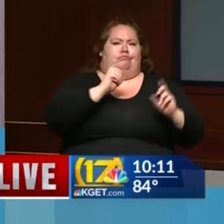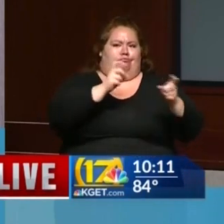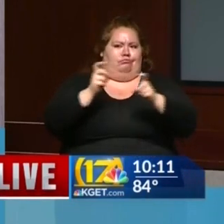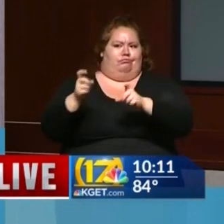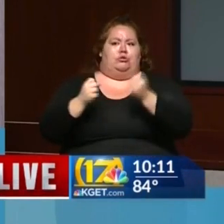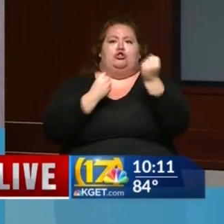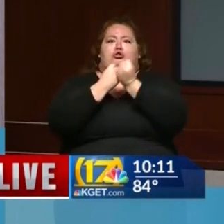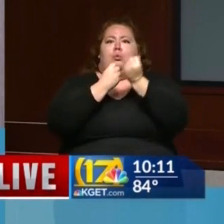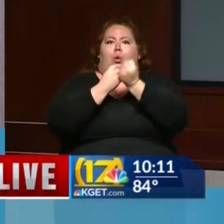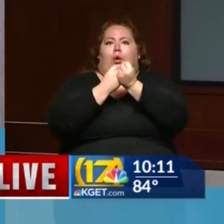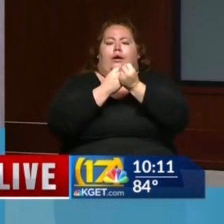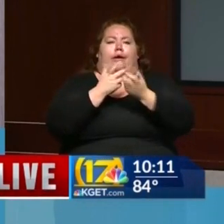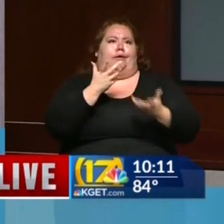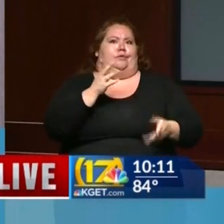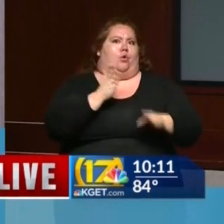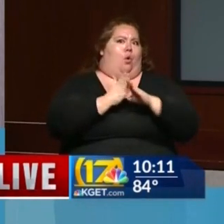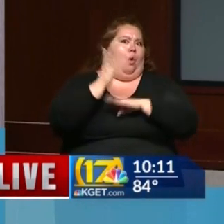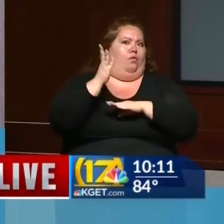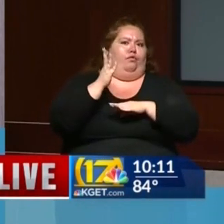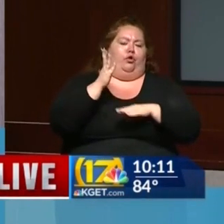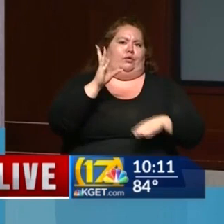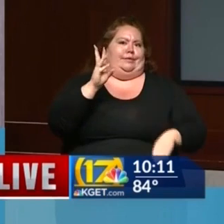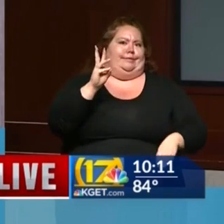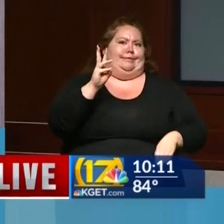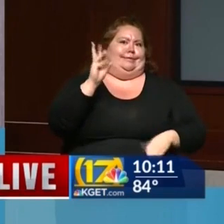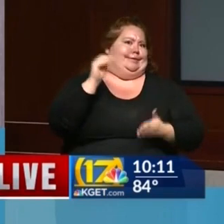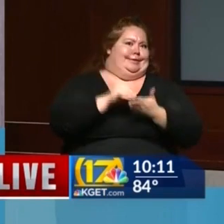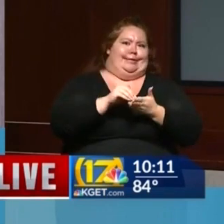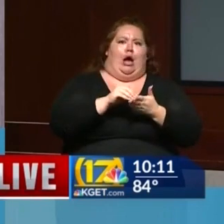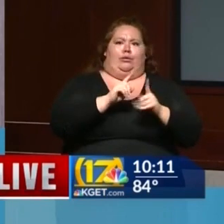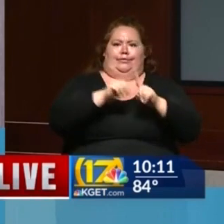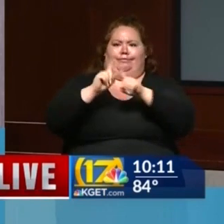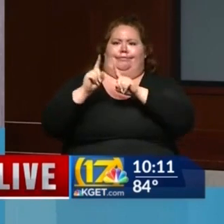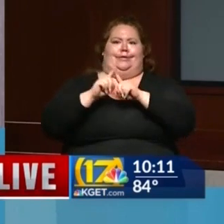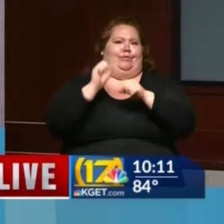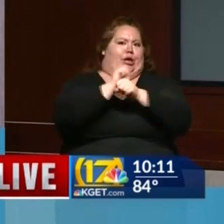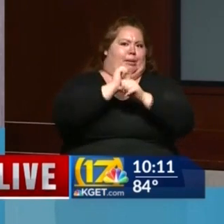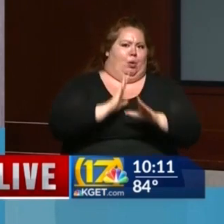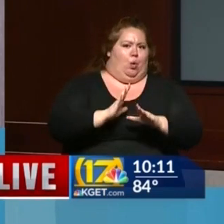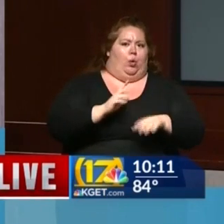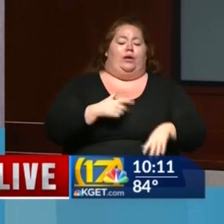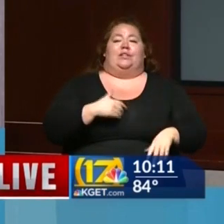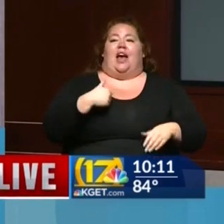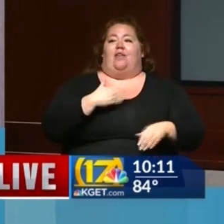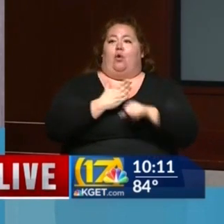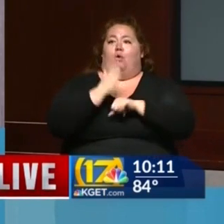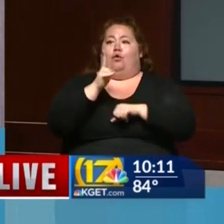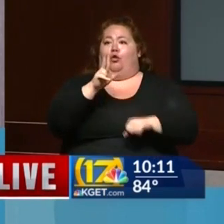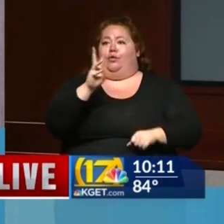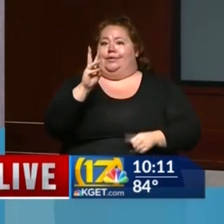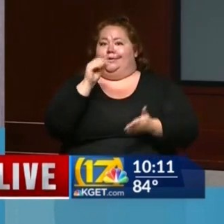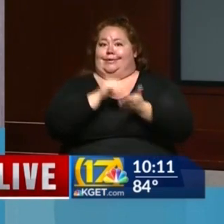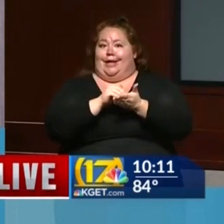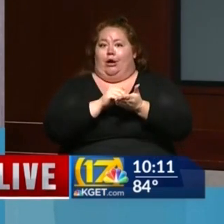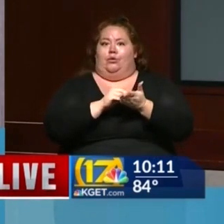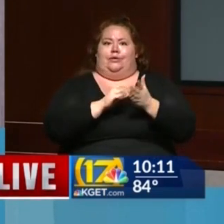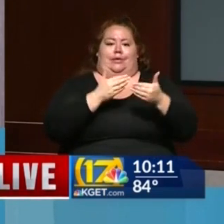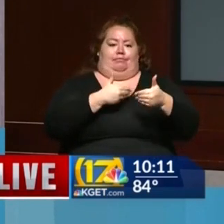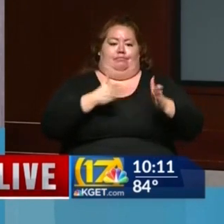EQUIPMENT TO 1,927 BUSINESSES WHO ARE SUPPORTING 46,168 EMPLOYEES ACROSS THE COUNTY.